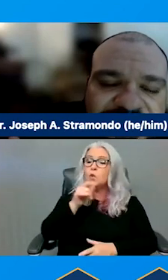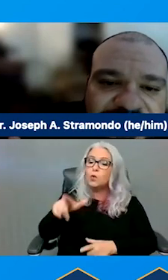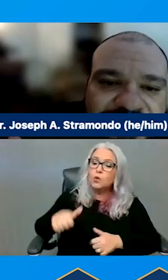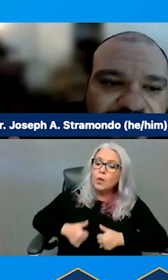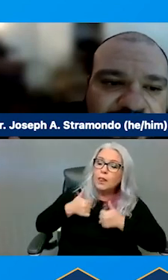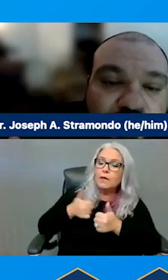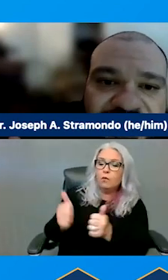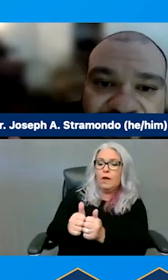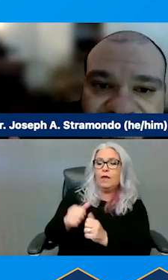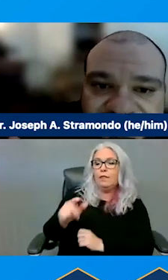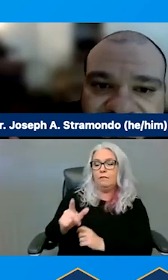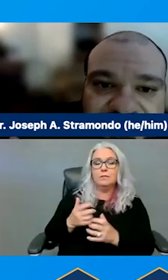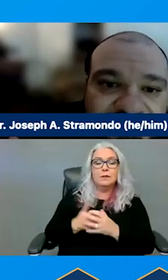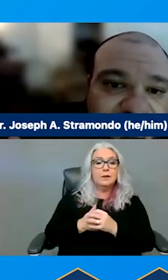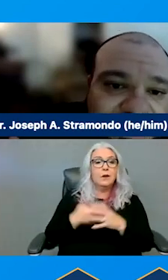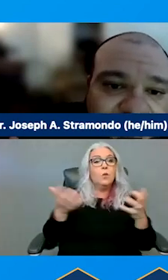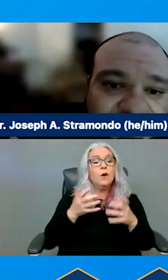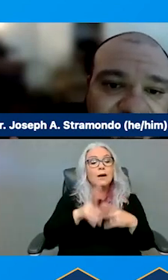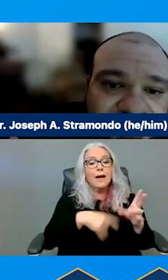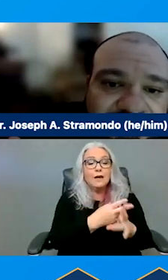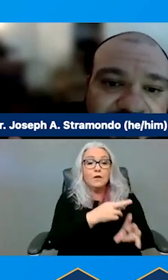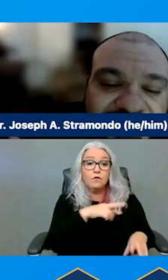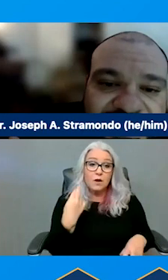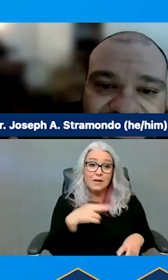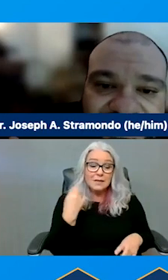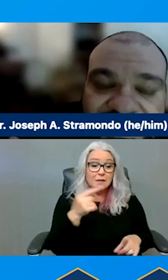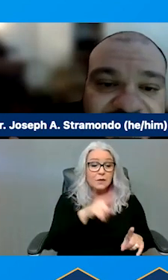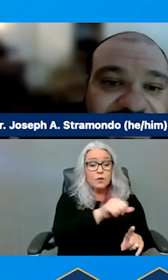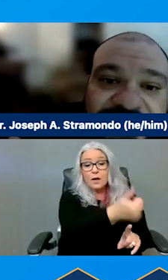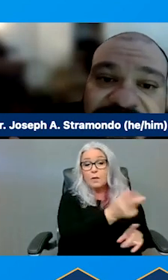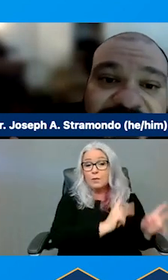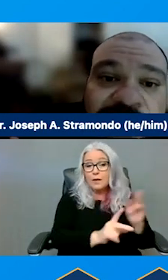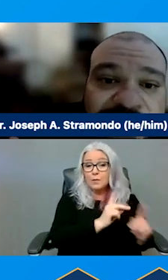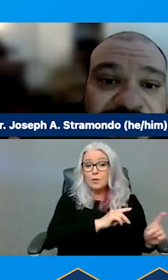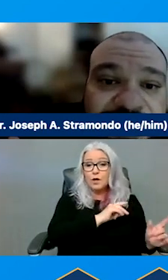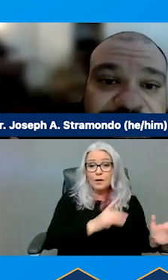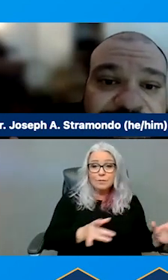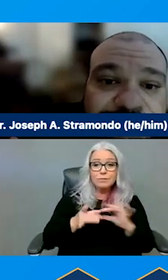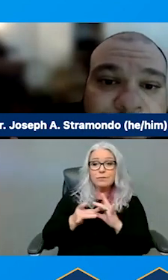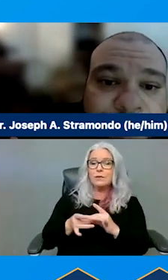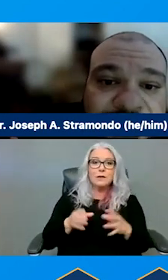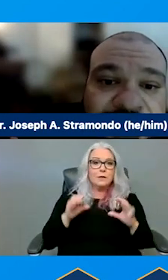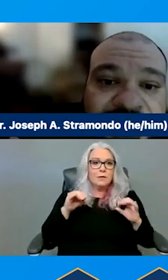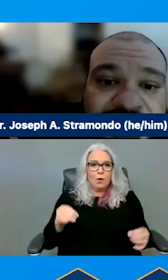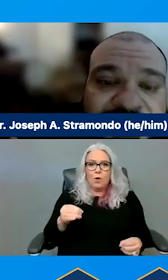lived with and what risks those other people were taking. They didn't have any say over it.